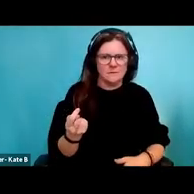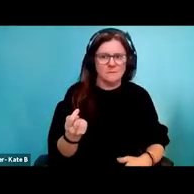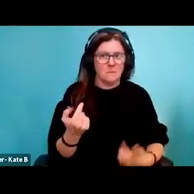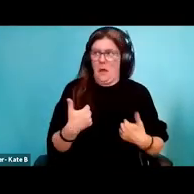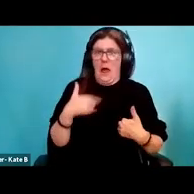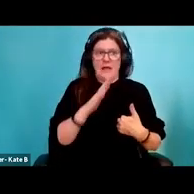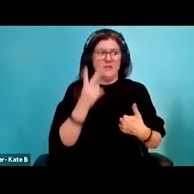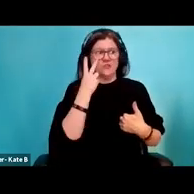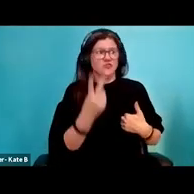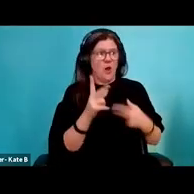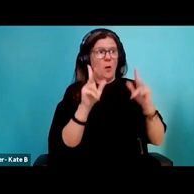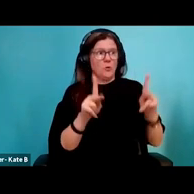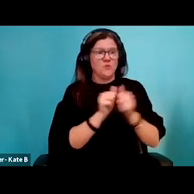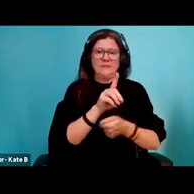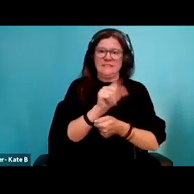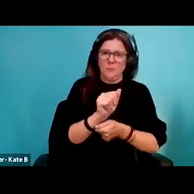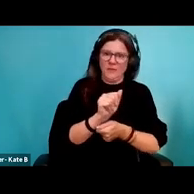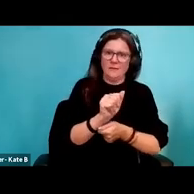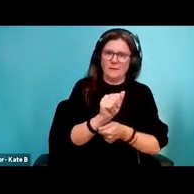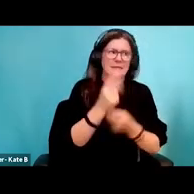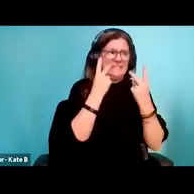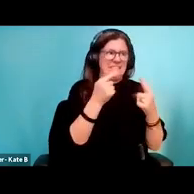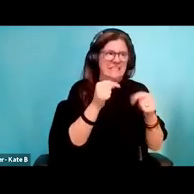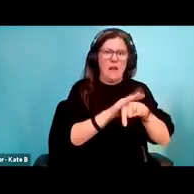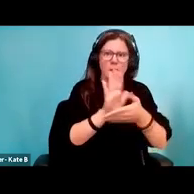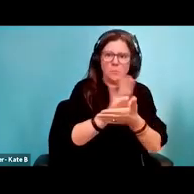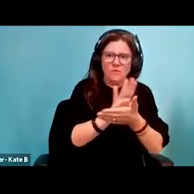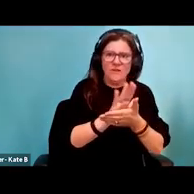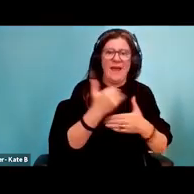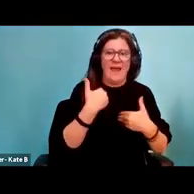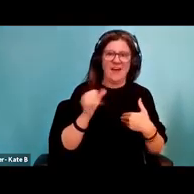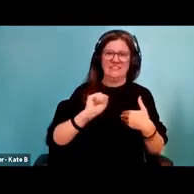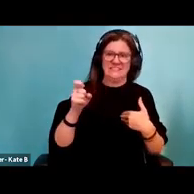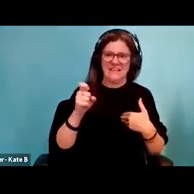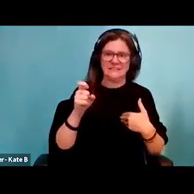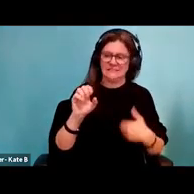up, to have someone like myself who's physically disabled have a sex scene, period." This was